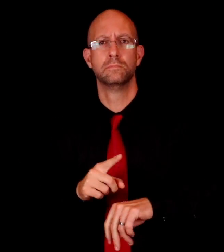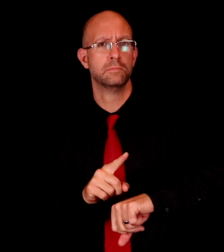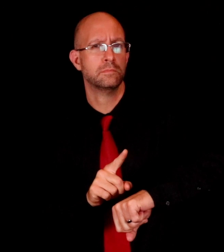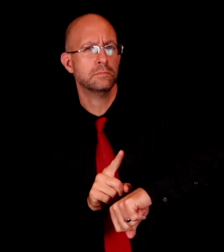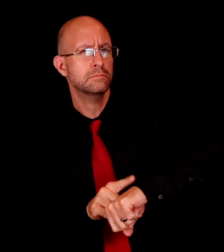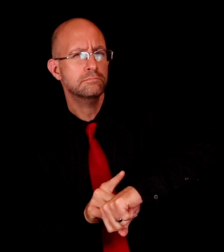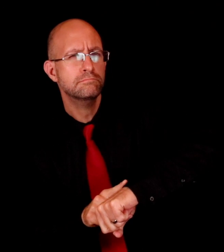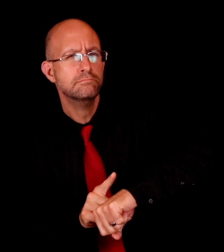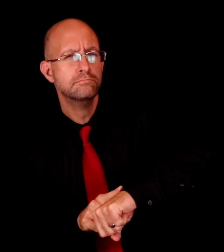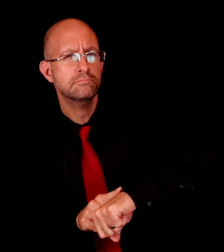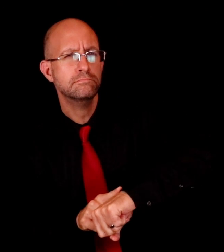TIME?